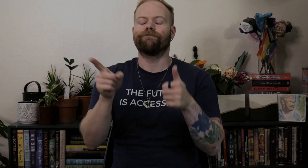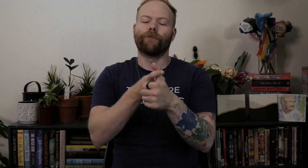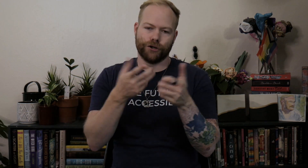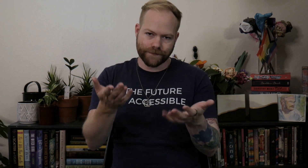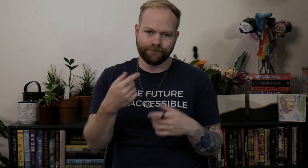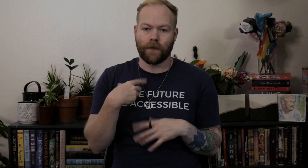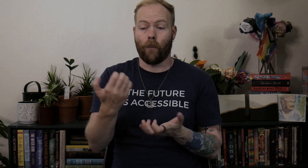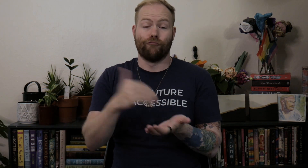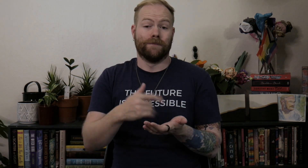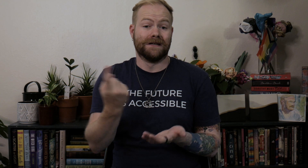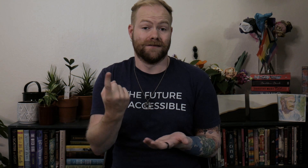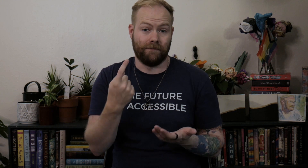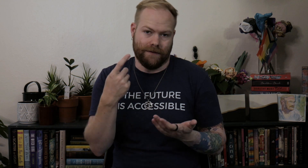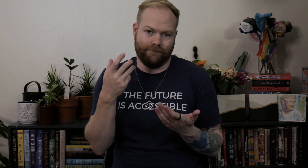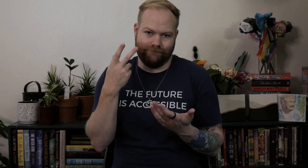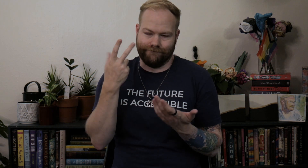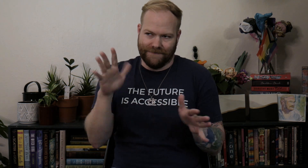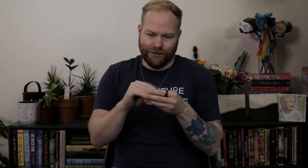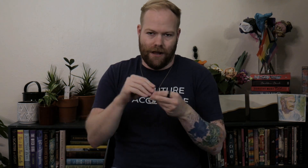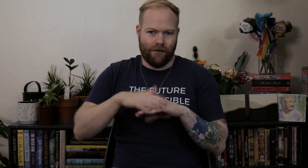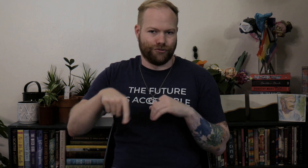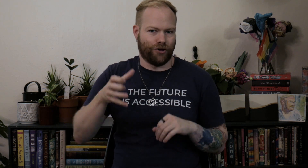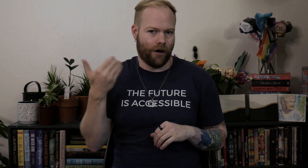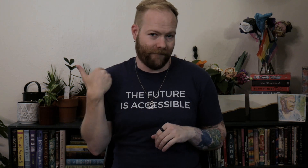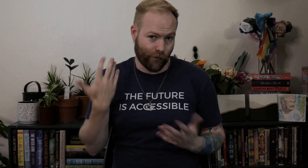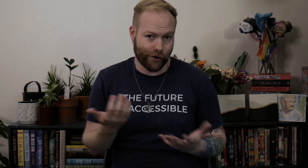First, I want to repeat something I’ve said before on this channel.